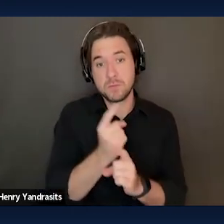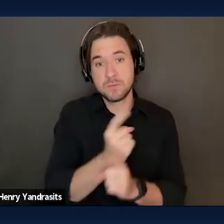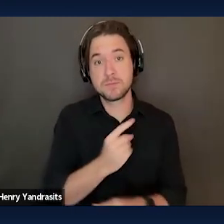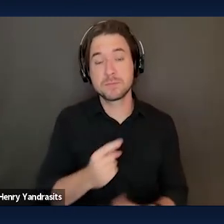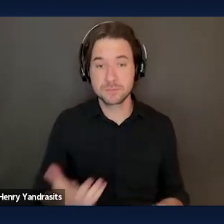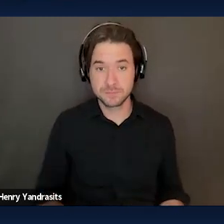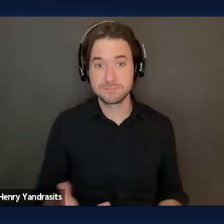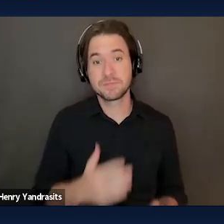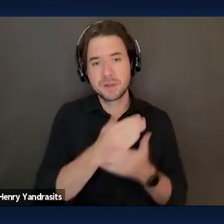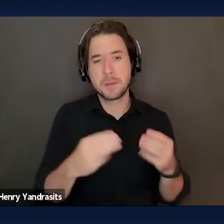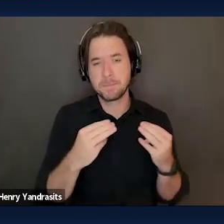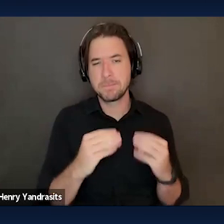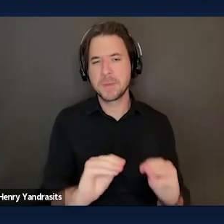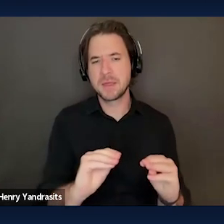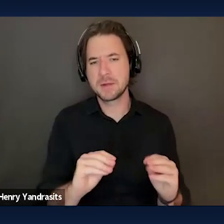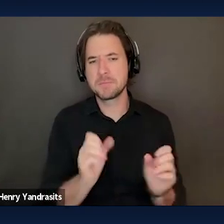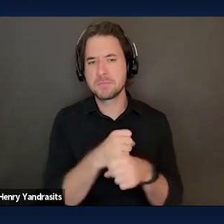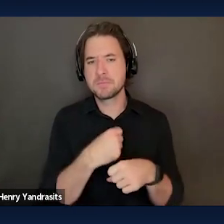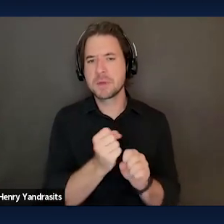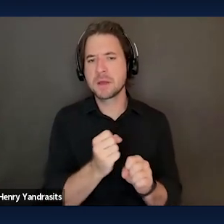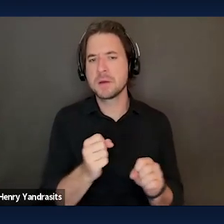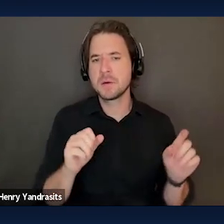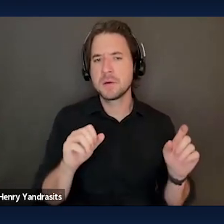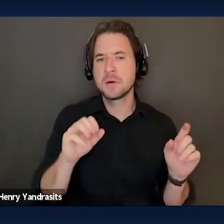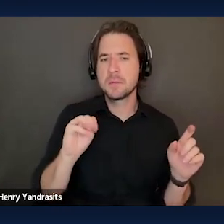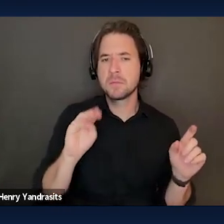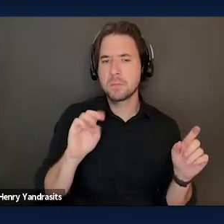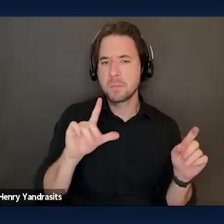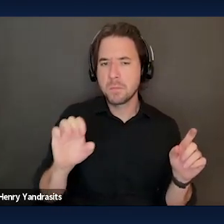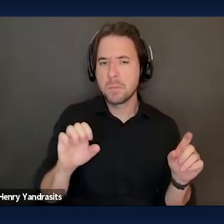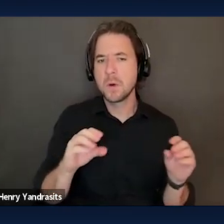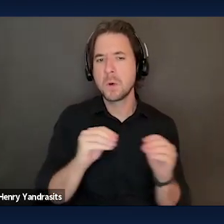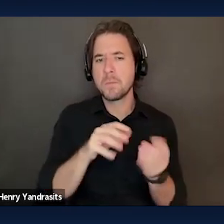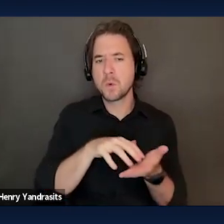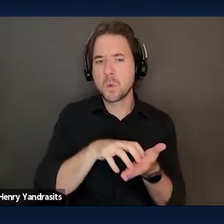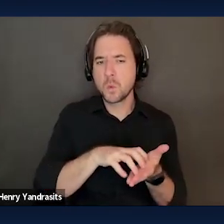that make the marble more fragile, or more breakable, or more usable.